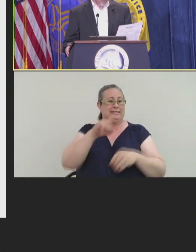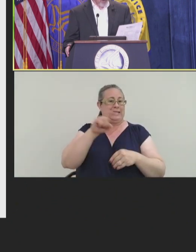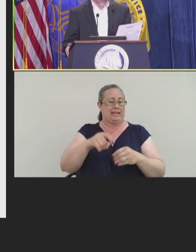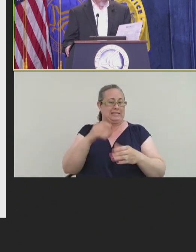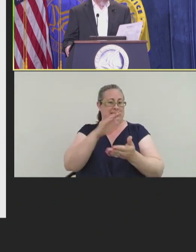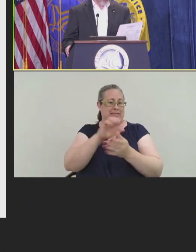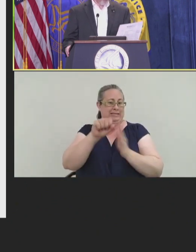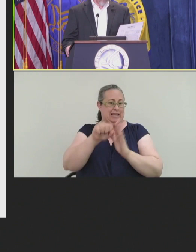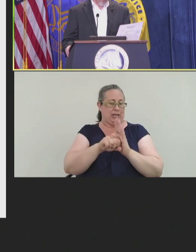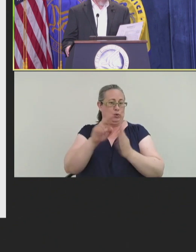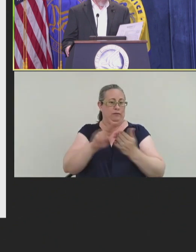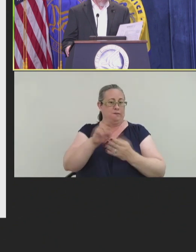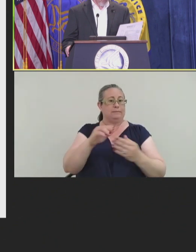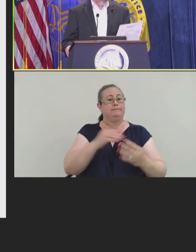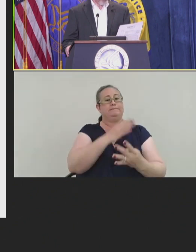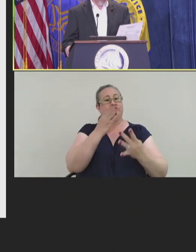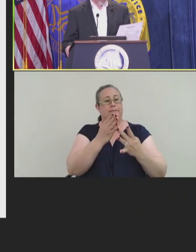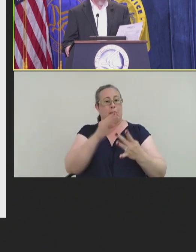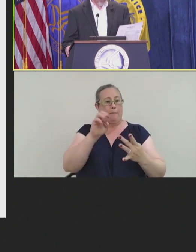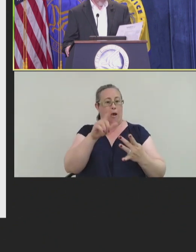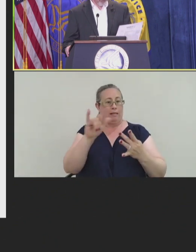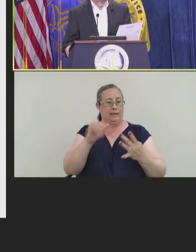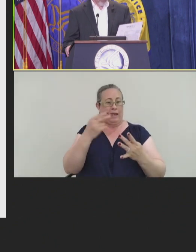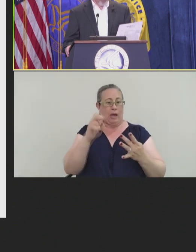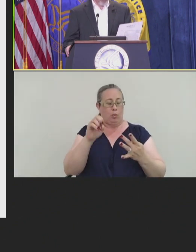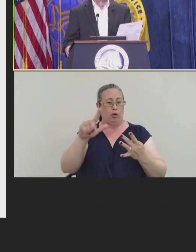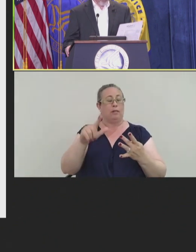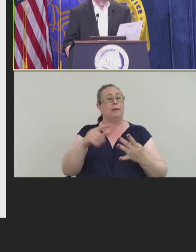Next, we'll hear from Molly Howell, who's the immunization director at the North Dakota